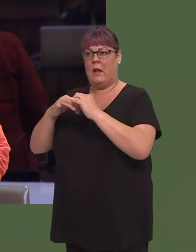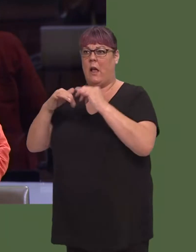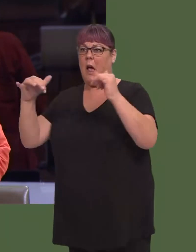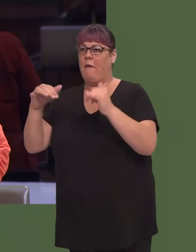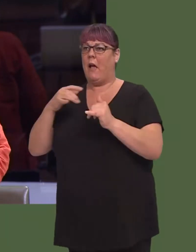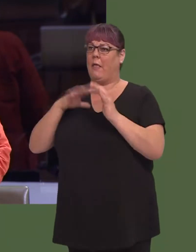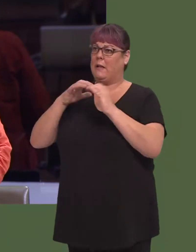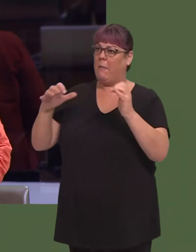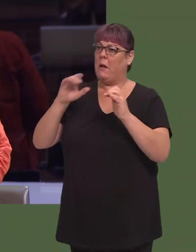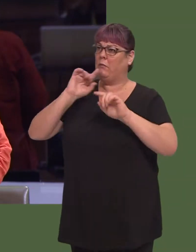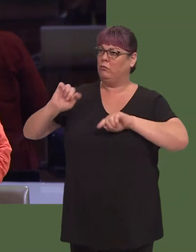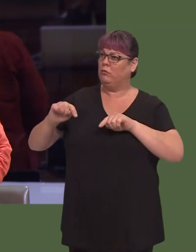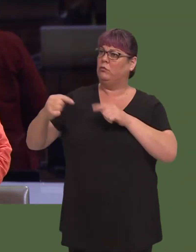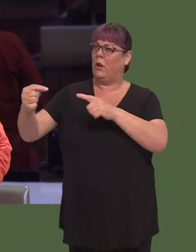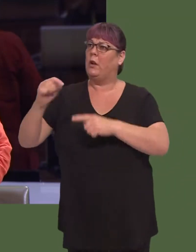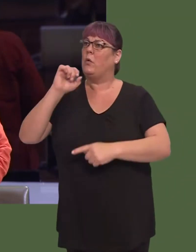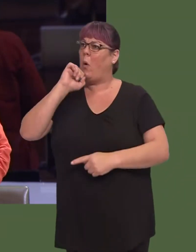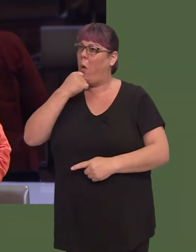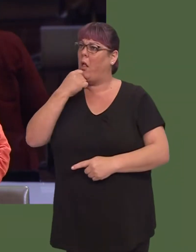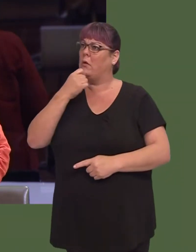of red calls received the response within eight minutesóthat's above the national target